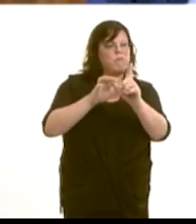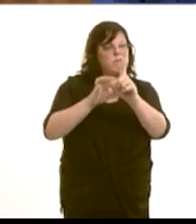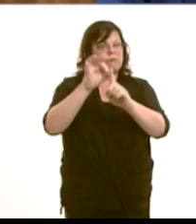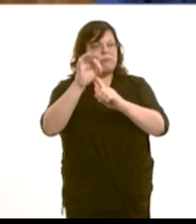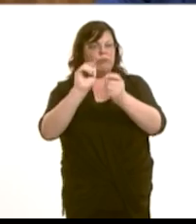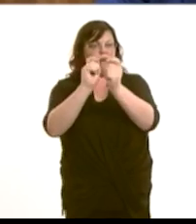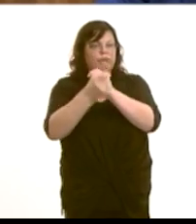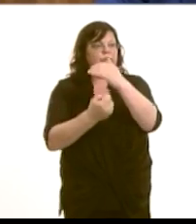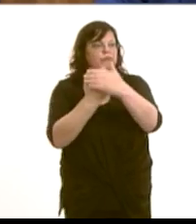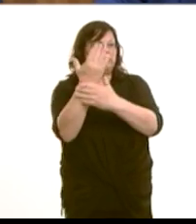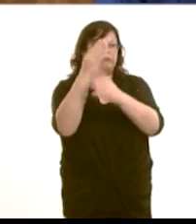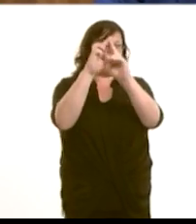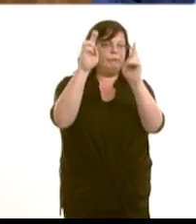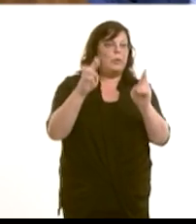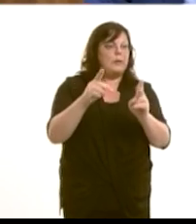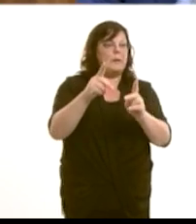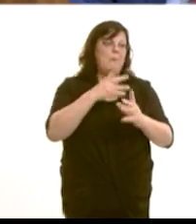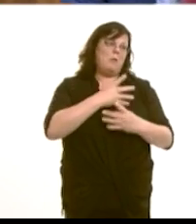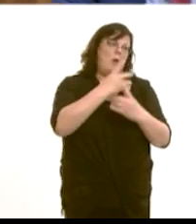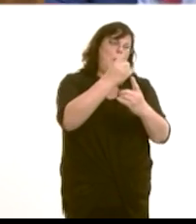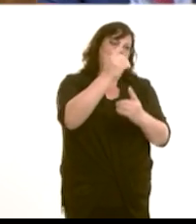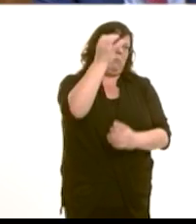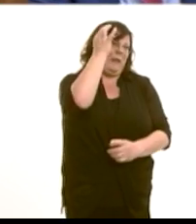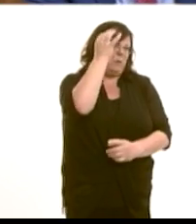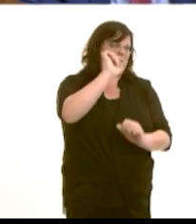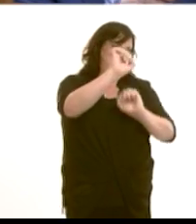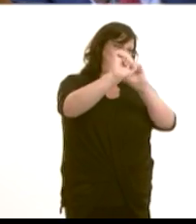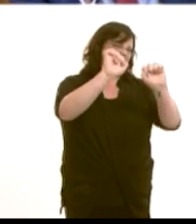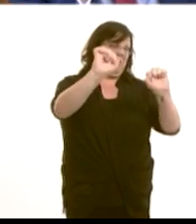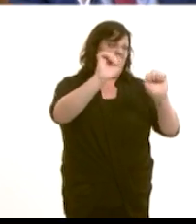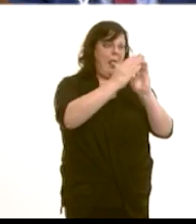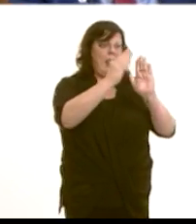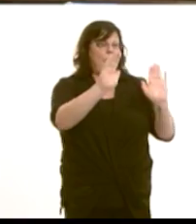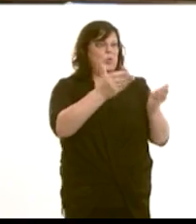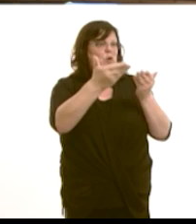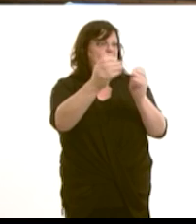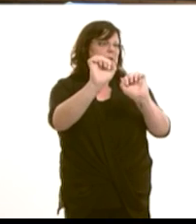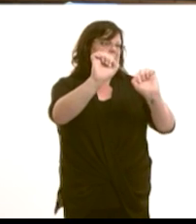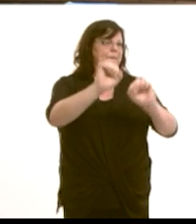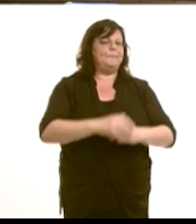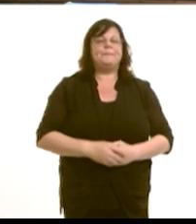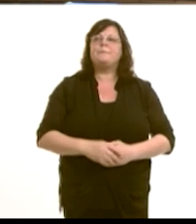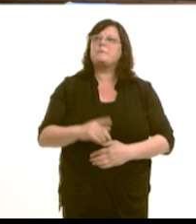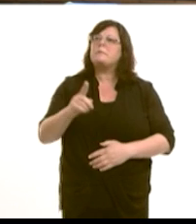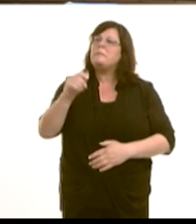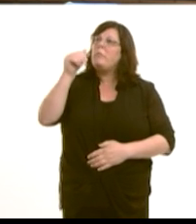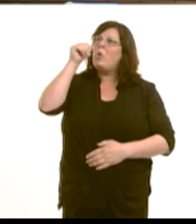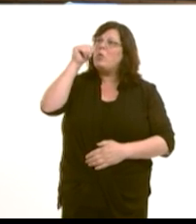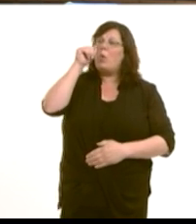how to provide library services. Eluned Morgan: First Minister, as youíll know, library services are a valued community